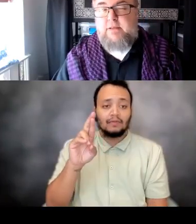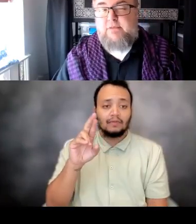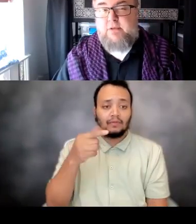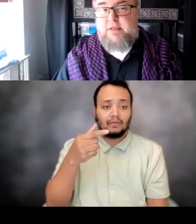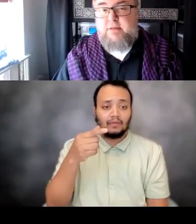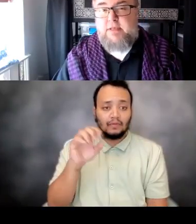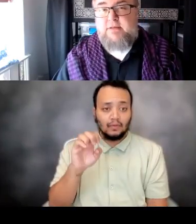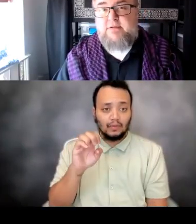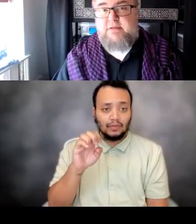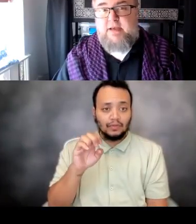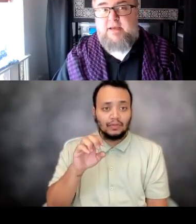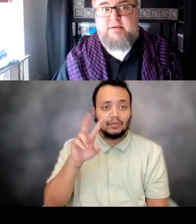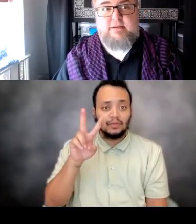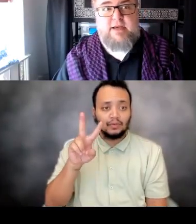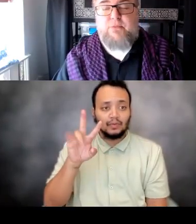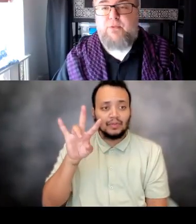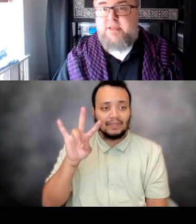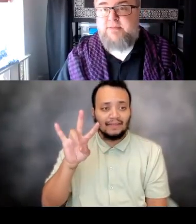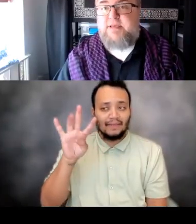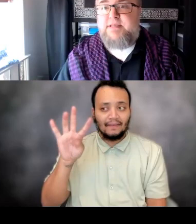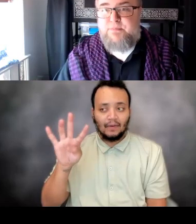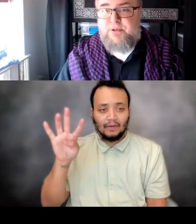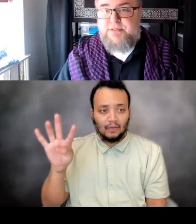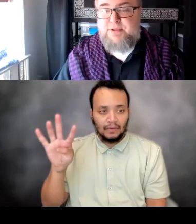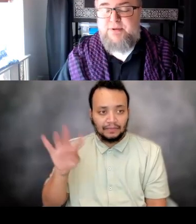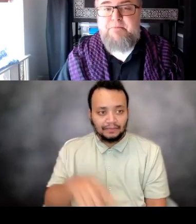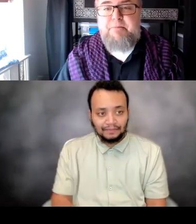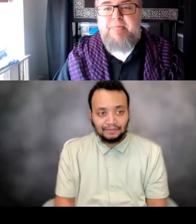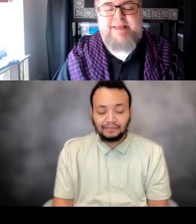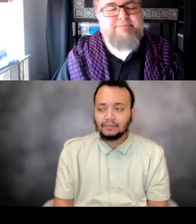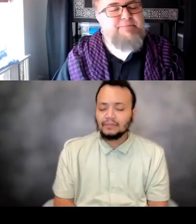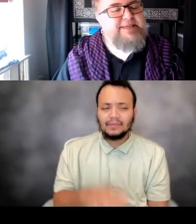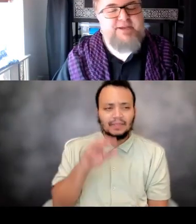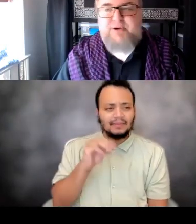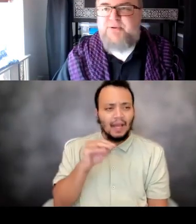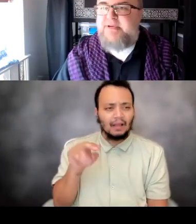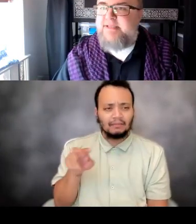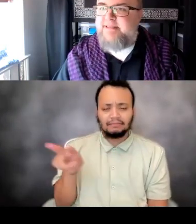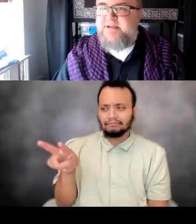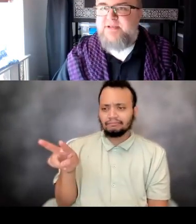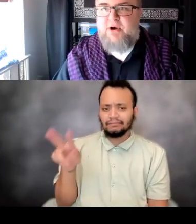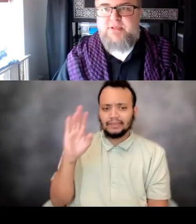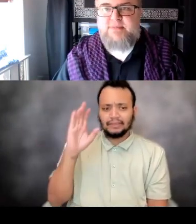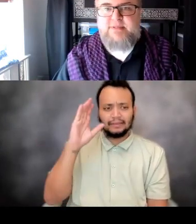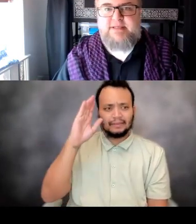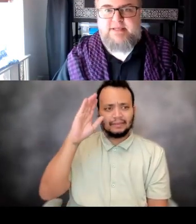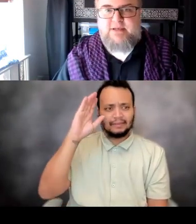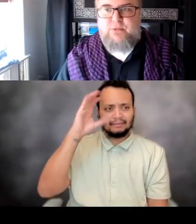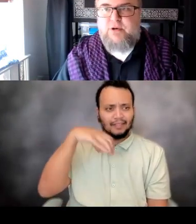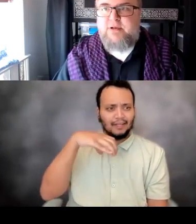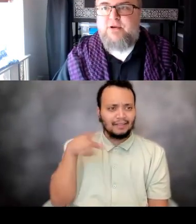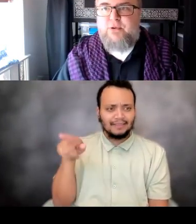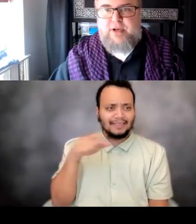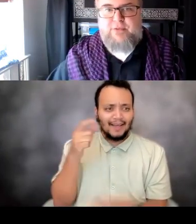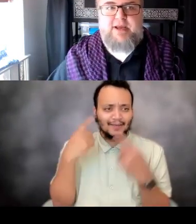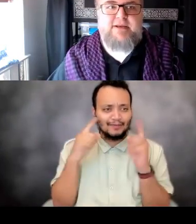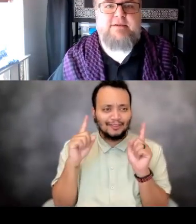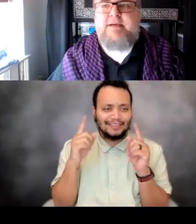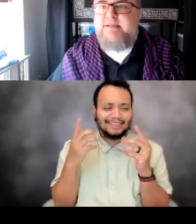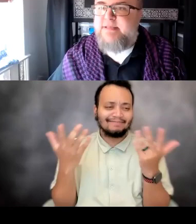And it's looking like this is not working like it's supposed to. You know, there's always something that doesn't work quite right.